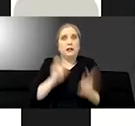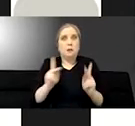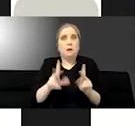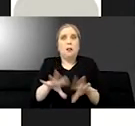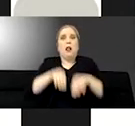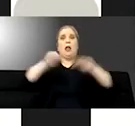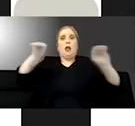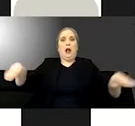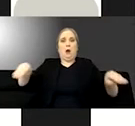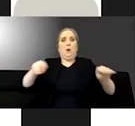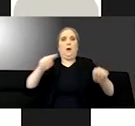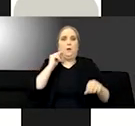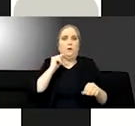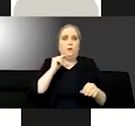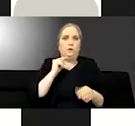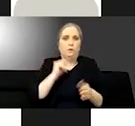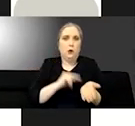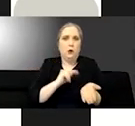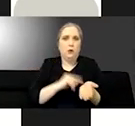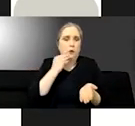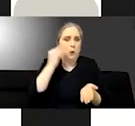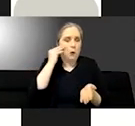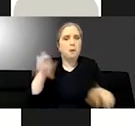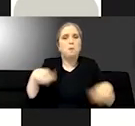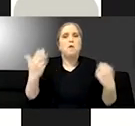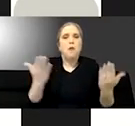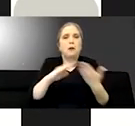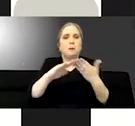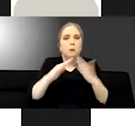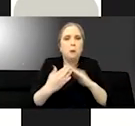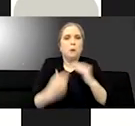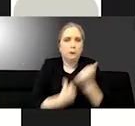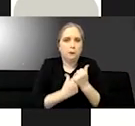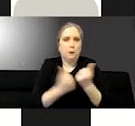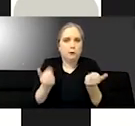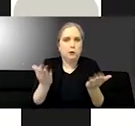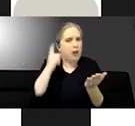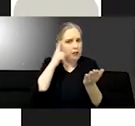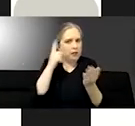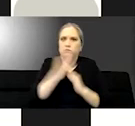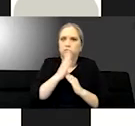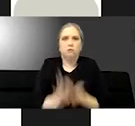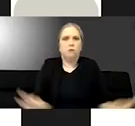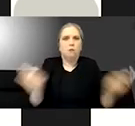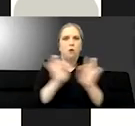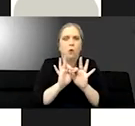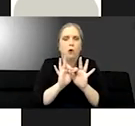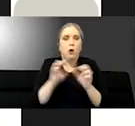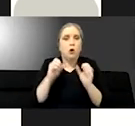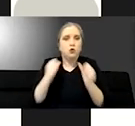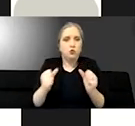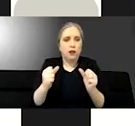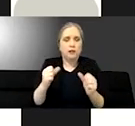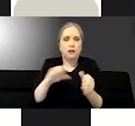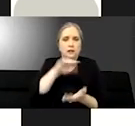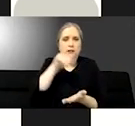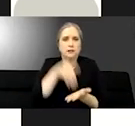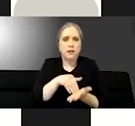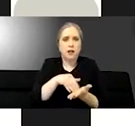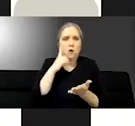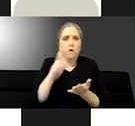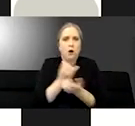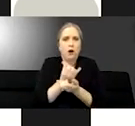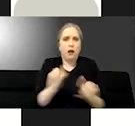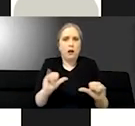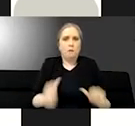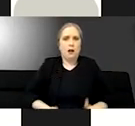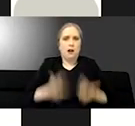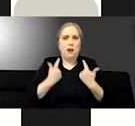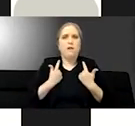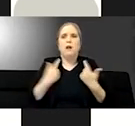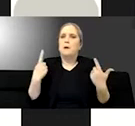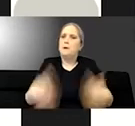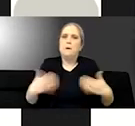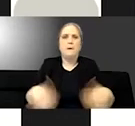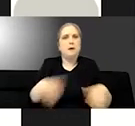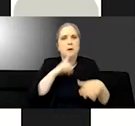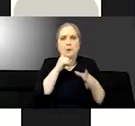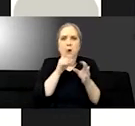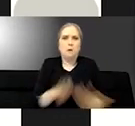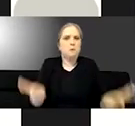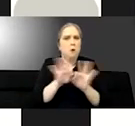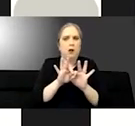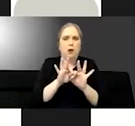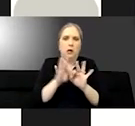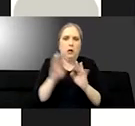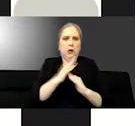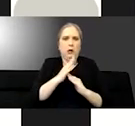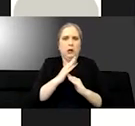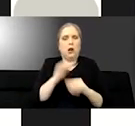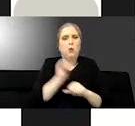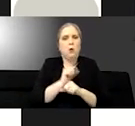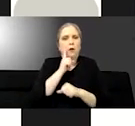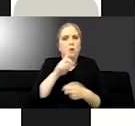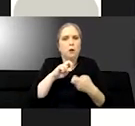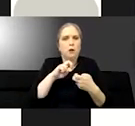Well, I think the policies that have been working on implementation of the Olmstead act, keeping people out of nursing homes, providing support services in the community, I think all of that has been very important. Strengthening the Centers for Independent Living is another important issue, and working on issues around enforcement of the ADA and other laws, Section 501, 503, 504.